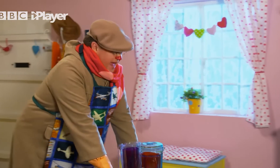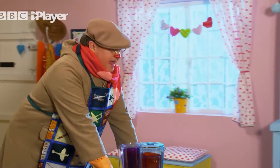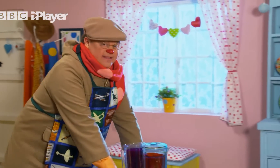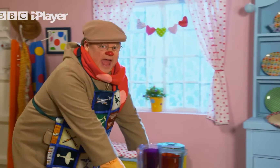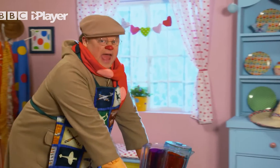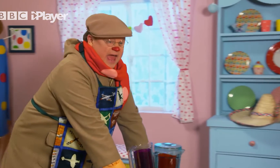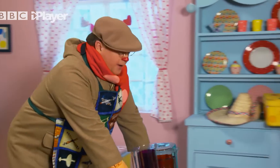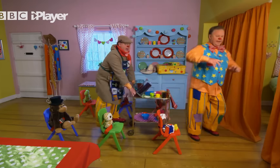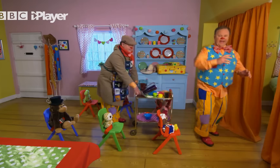in there